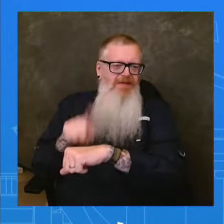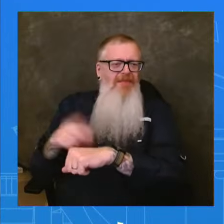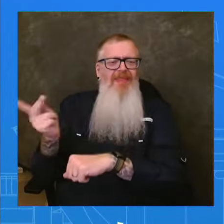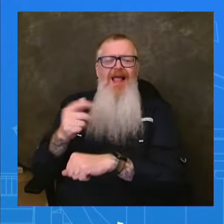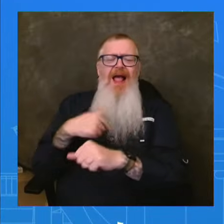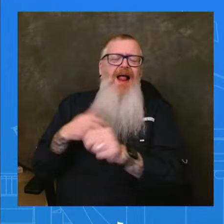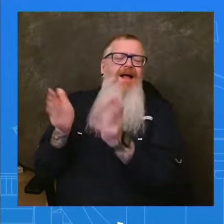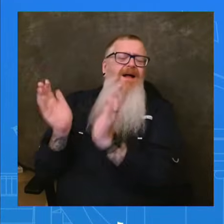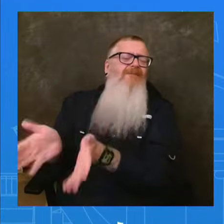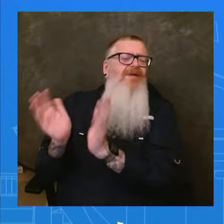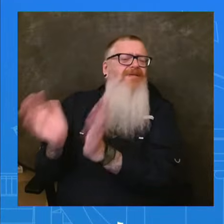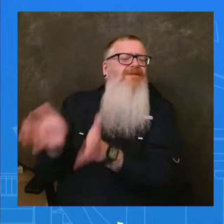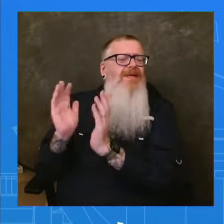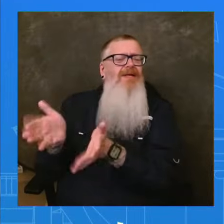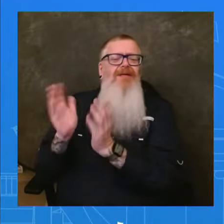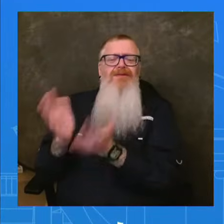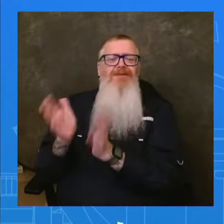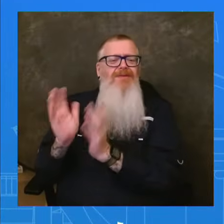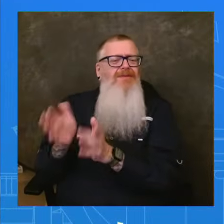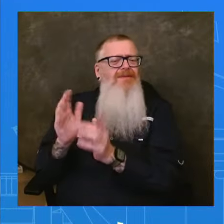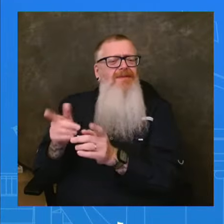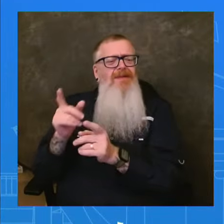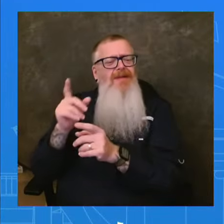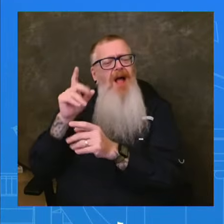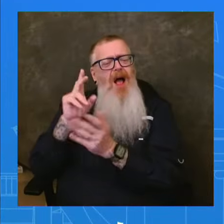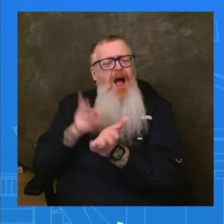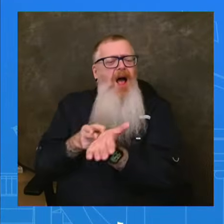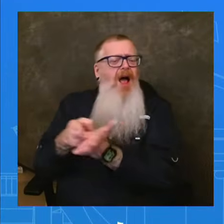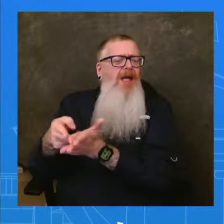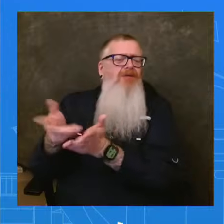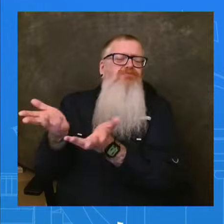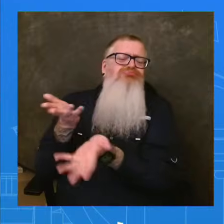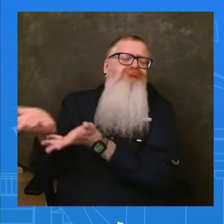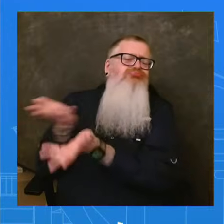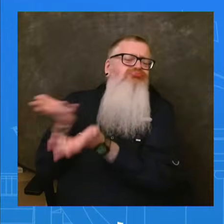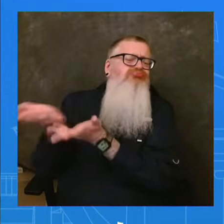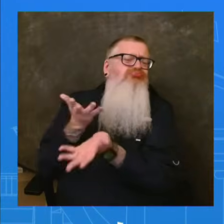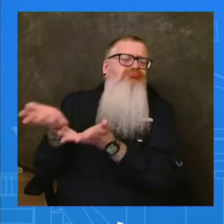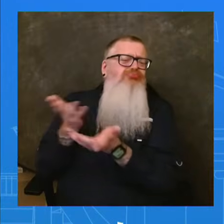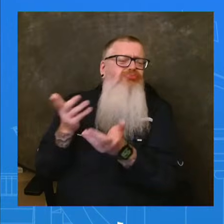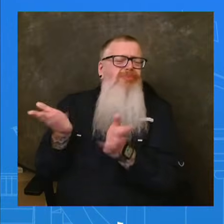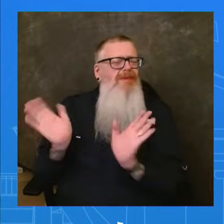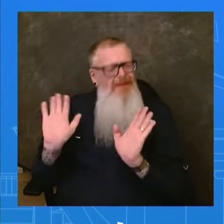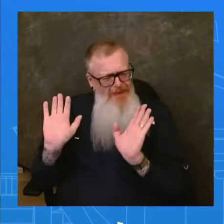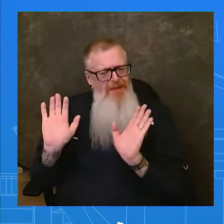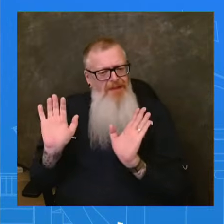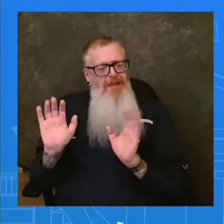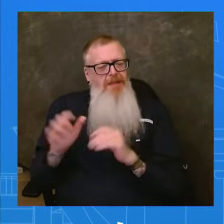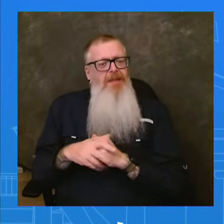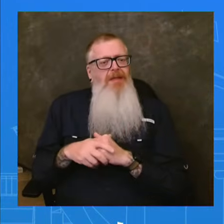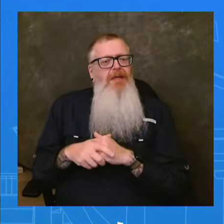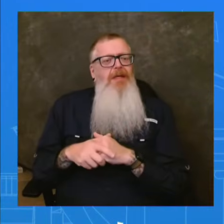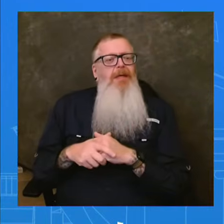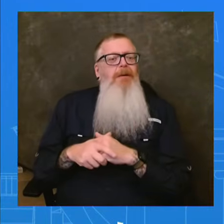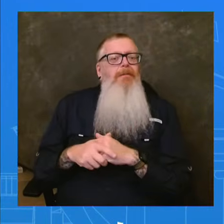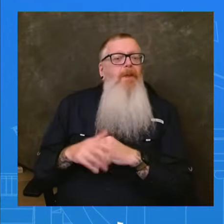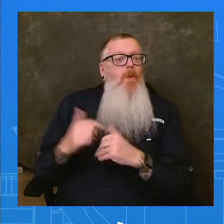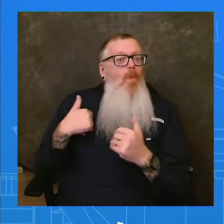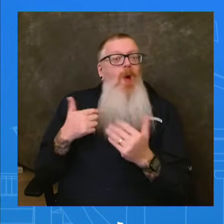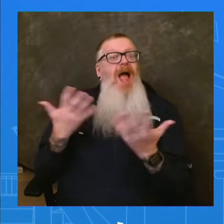and they're both able to be honest to each other. And I think what -- what I can report to you, and I've said this multiple times already: